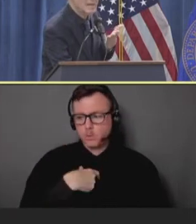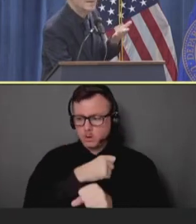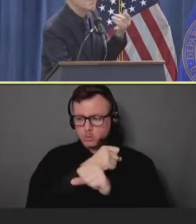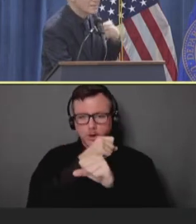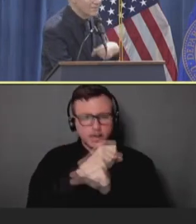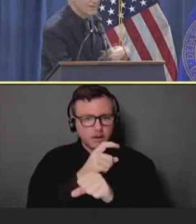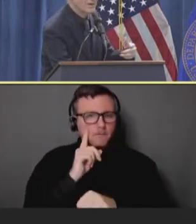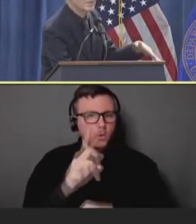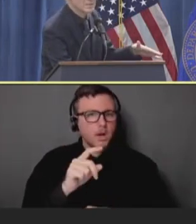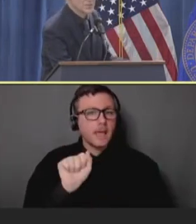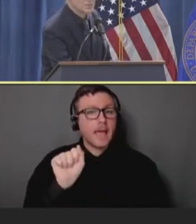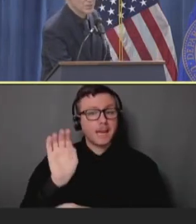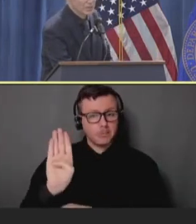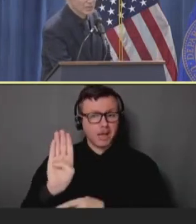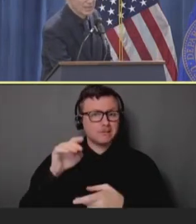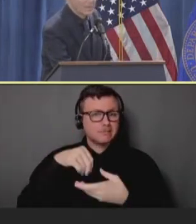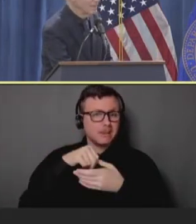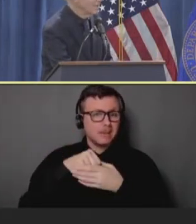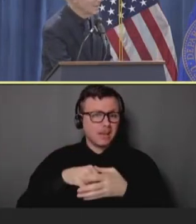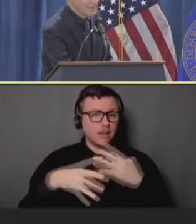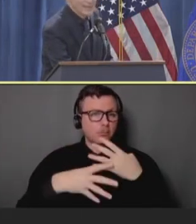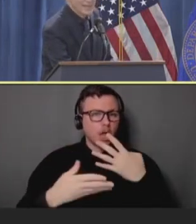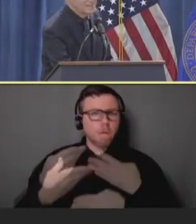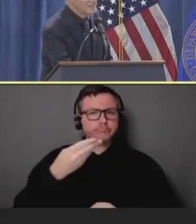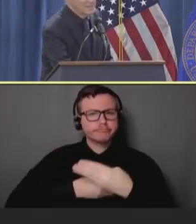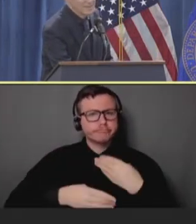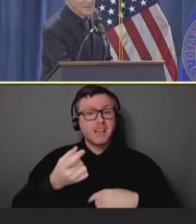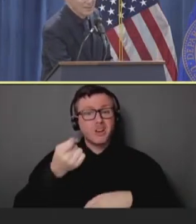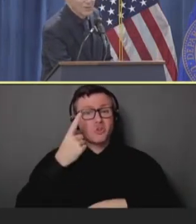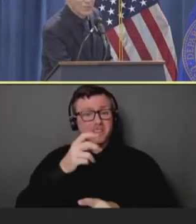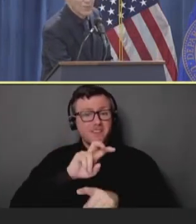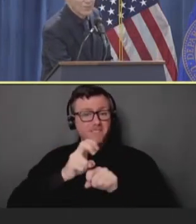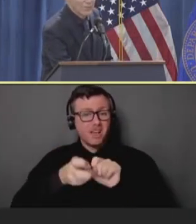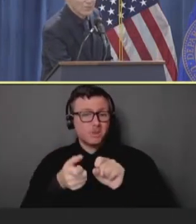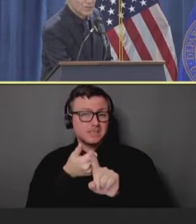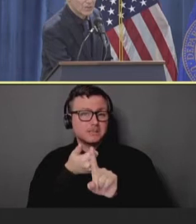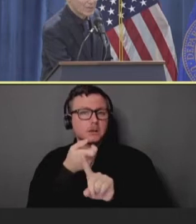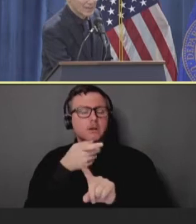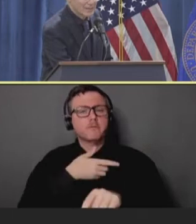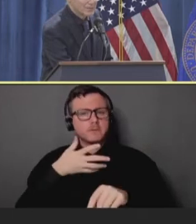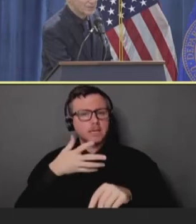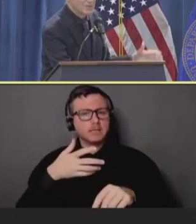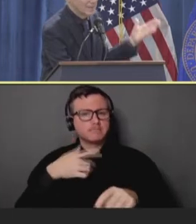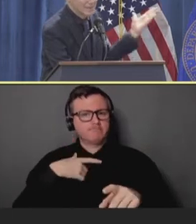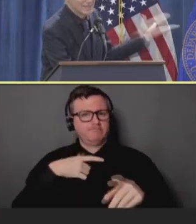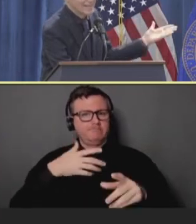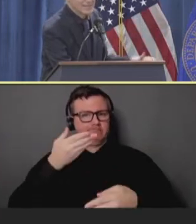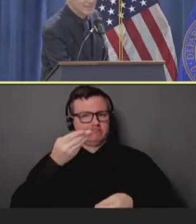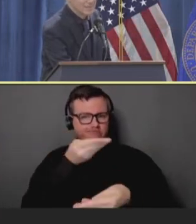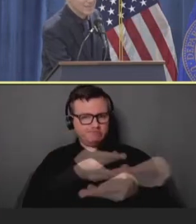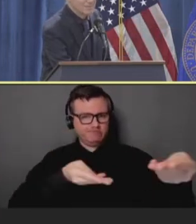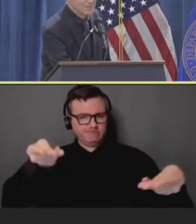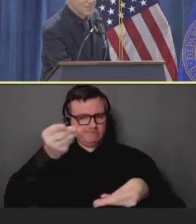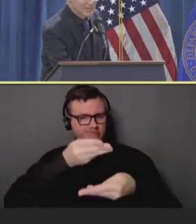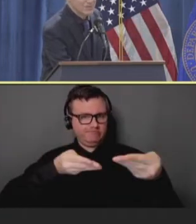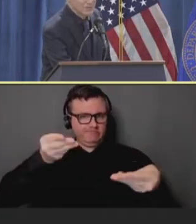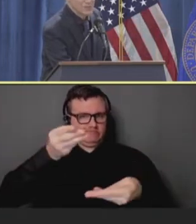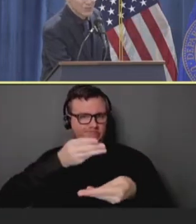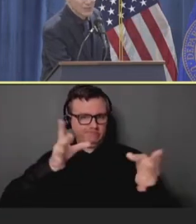but the virus still circulated. Okay, is in an era where we're focused on eradication, that doesn't do the trick.